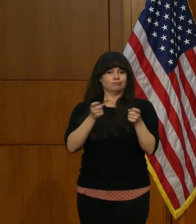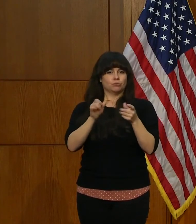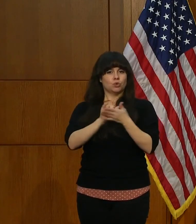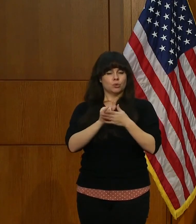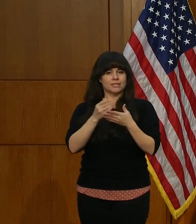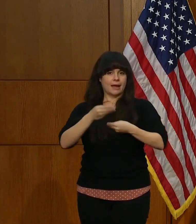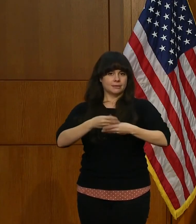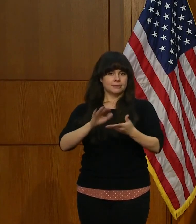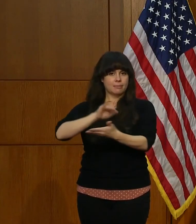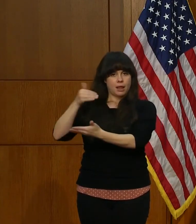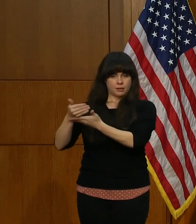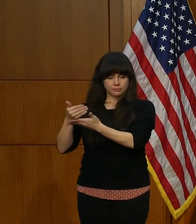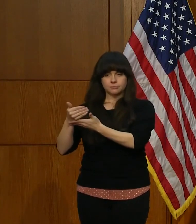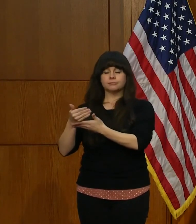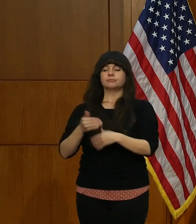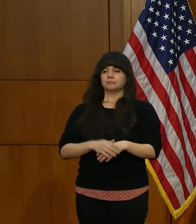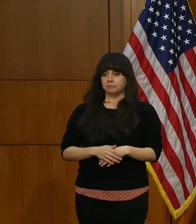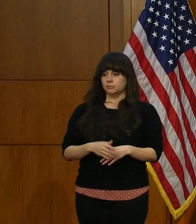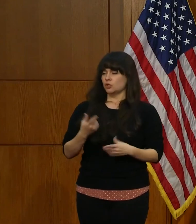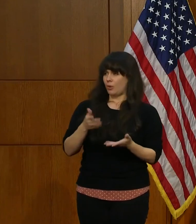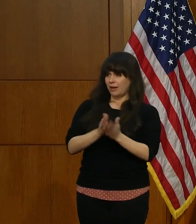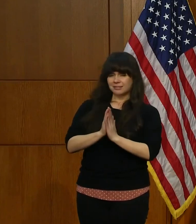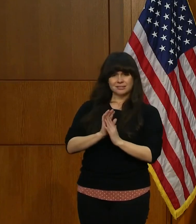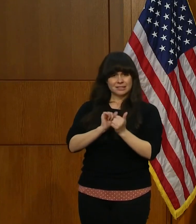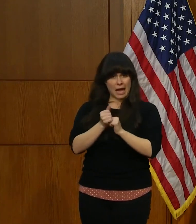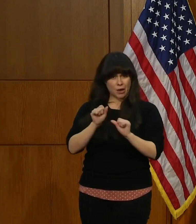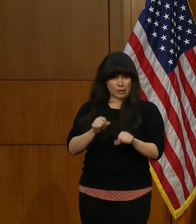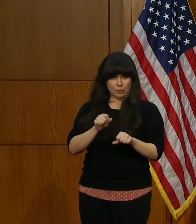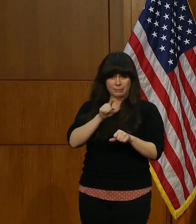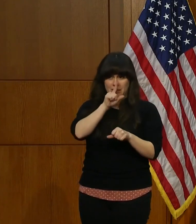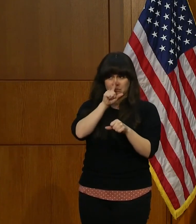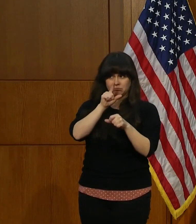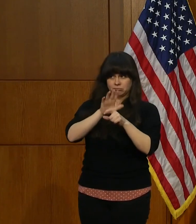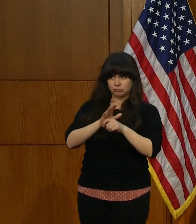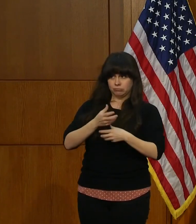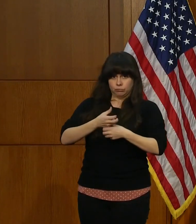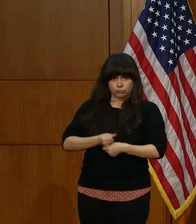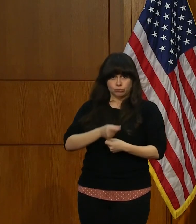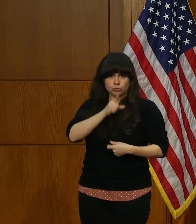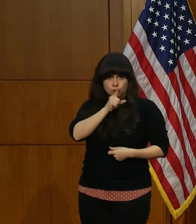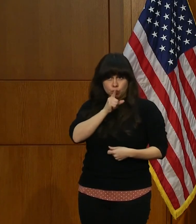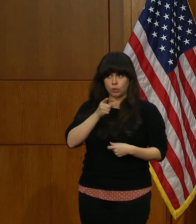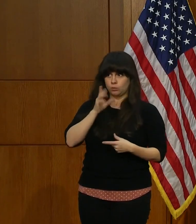FEDERAL SUPPLY EFFORT. WE ASKED, HOW CAN WE BE CONFIDENT? THAT WE WILL RECEIVE THESE